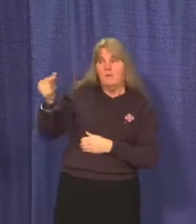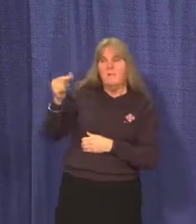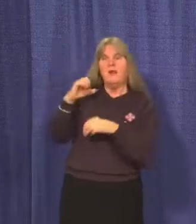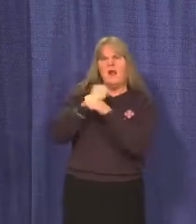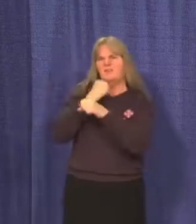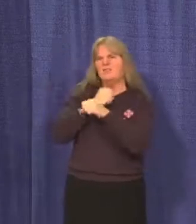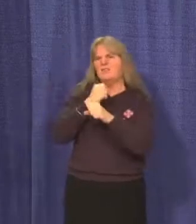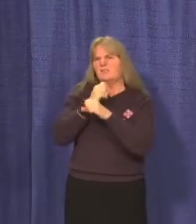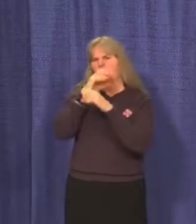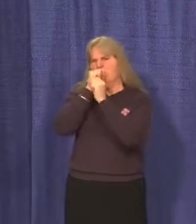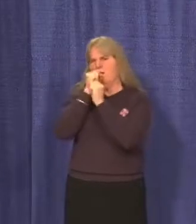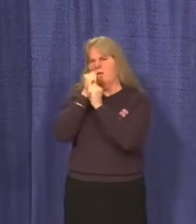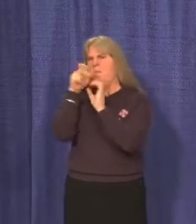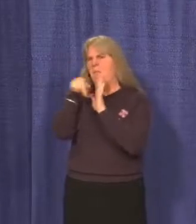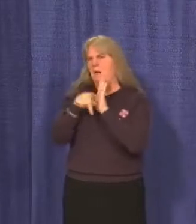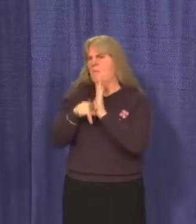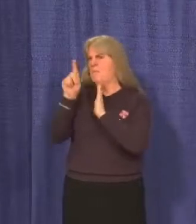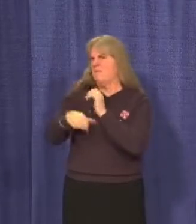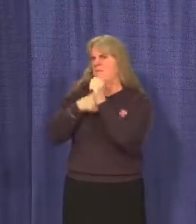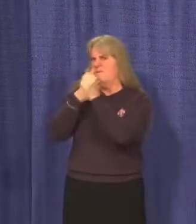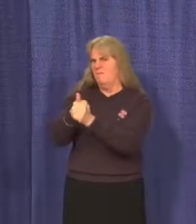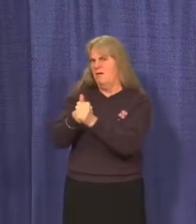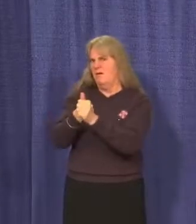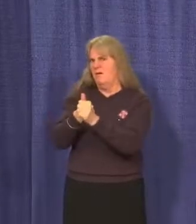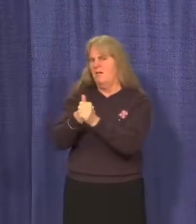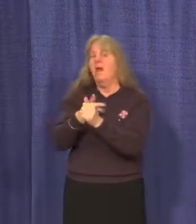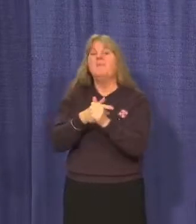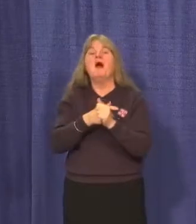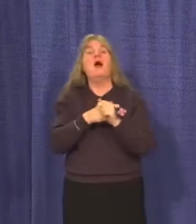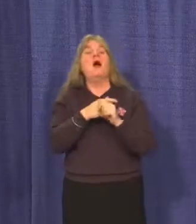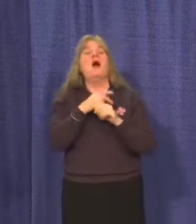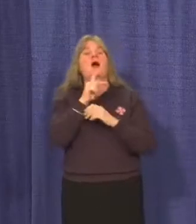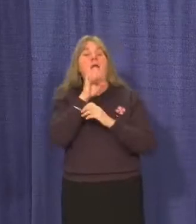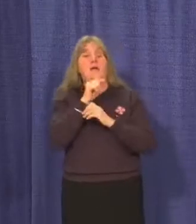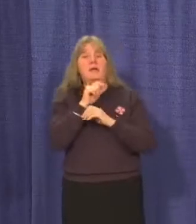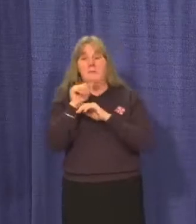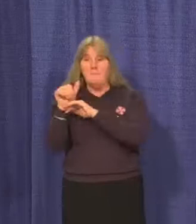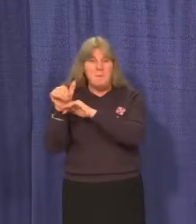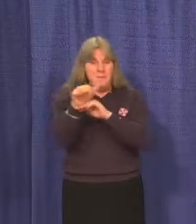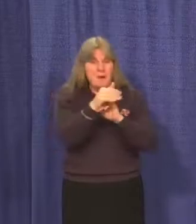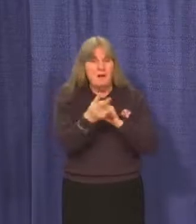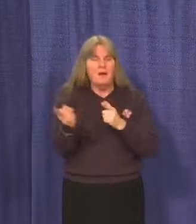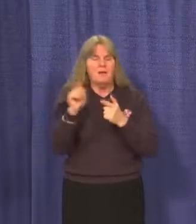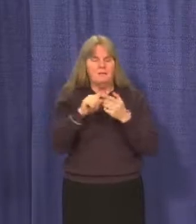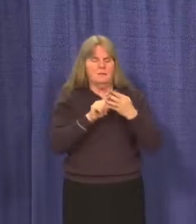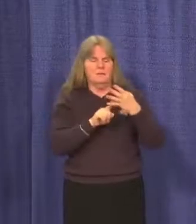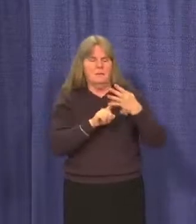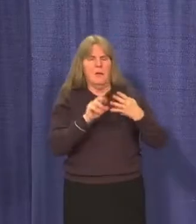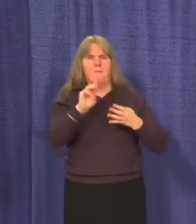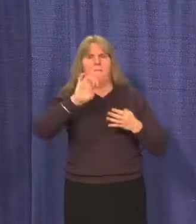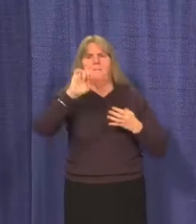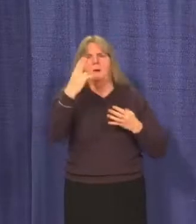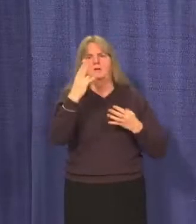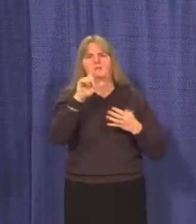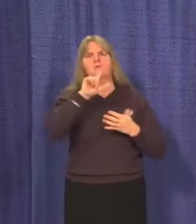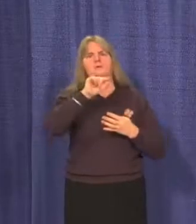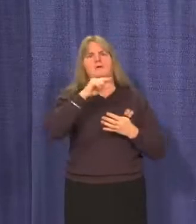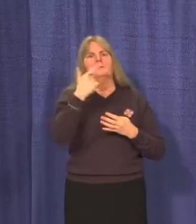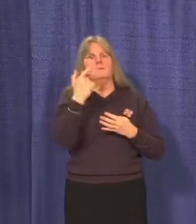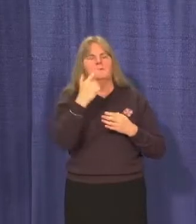statistics act. That study will continue into March, 2021.